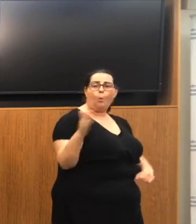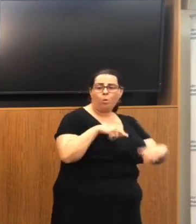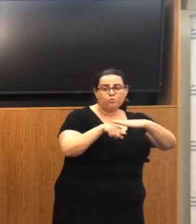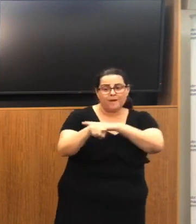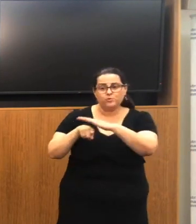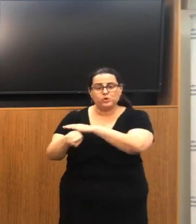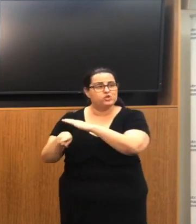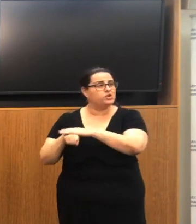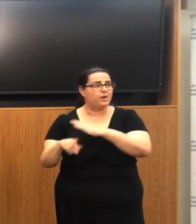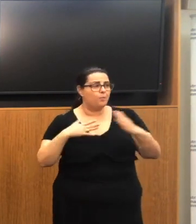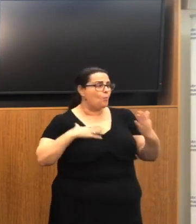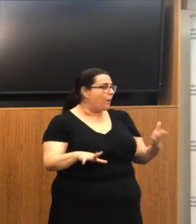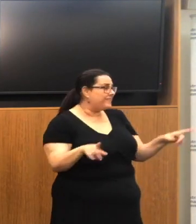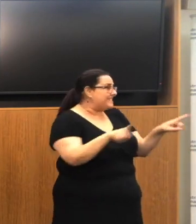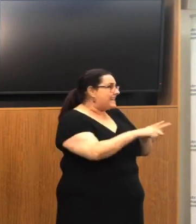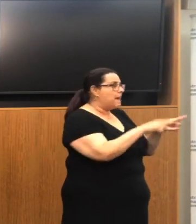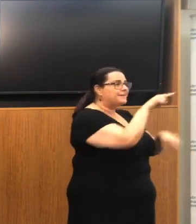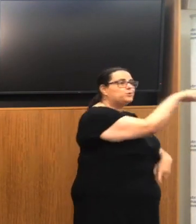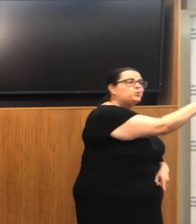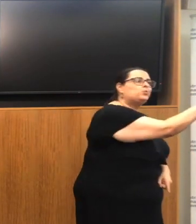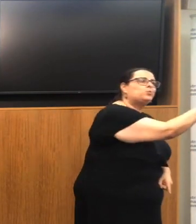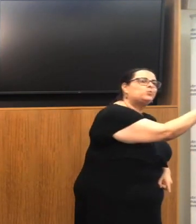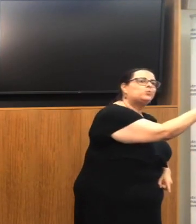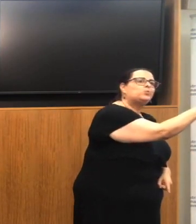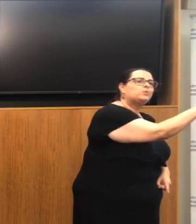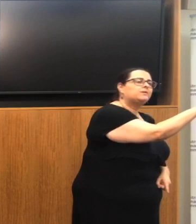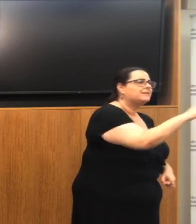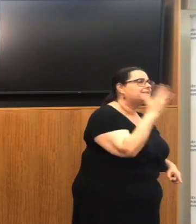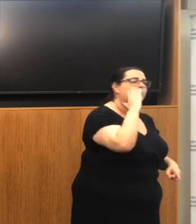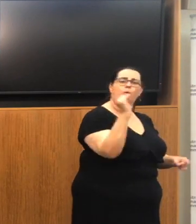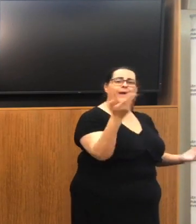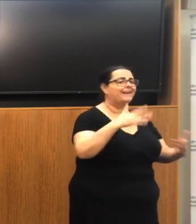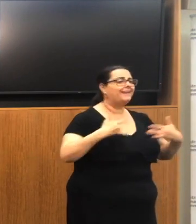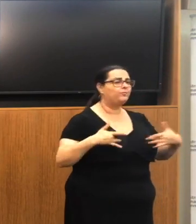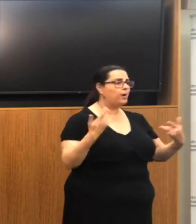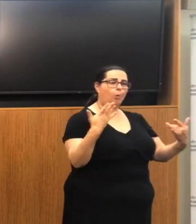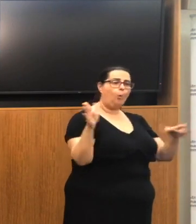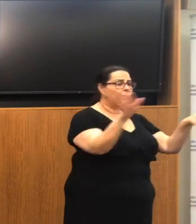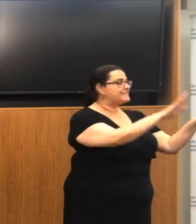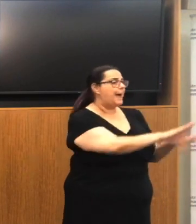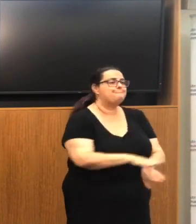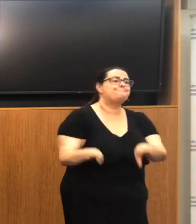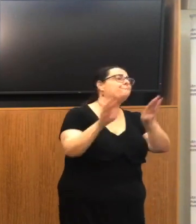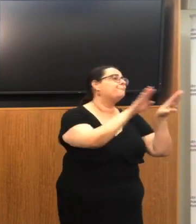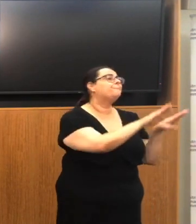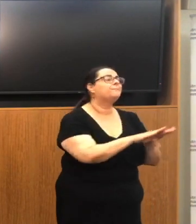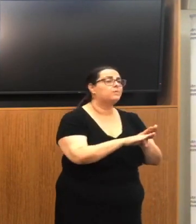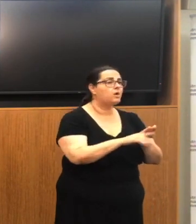as every normal person in Western or Eastern Europe. Everywhere in the world, I want to have a job,